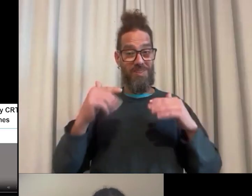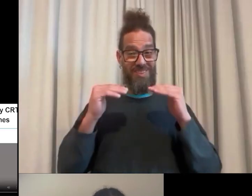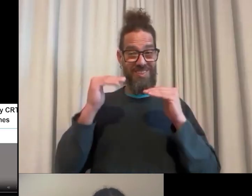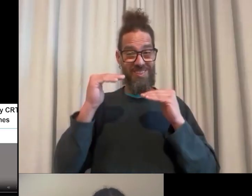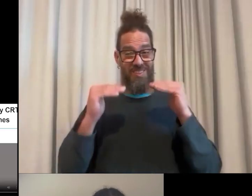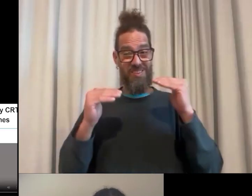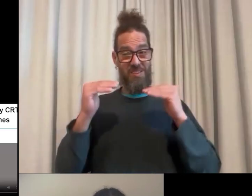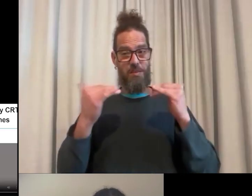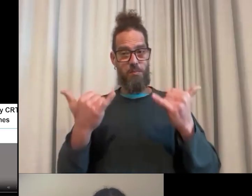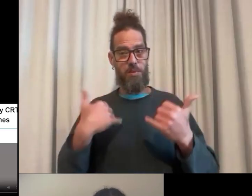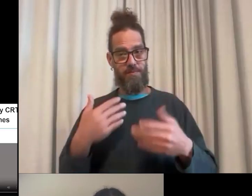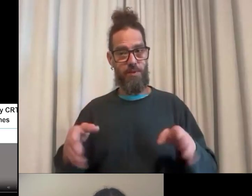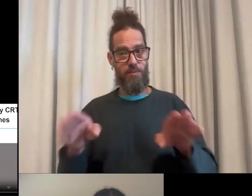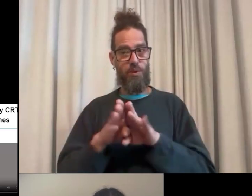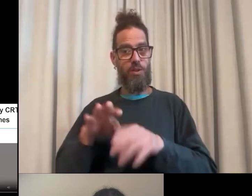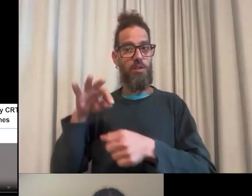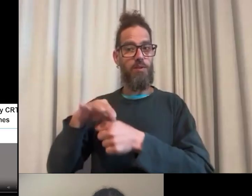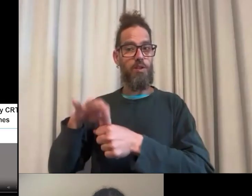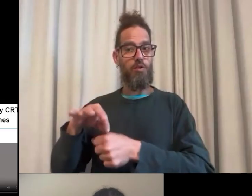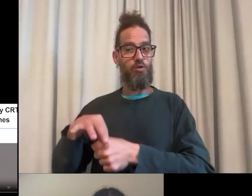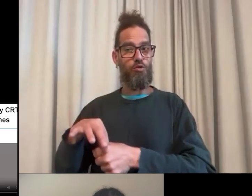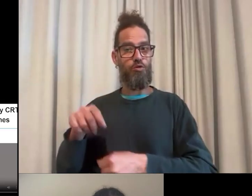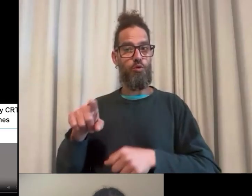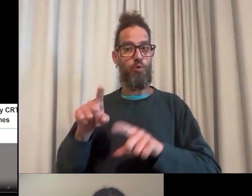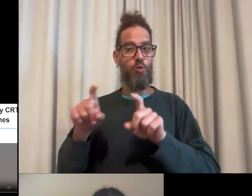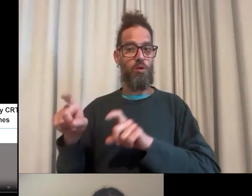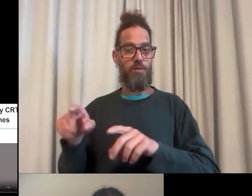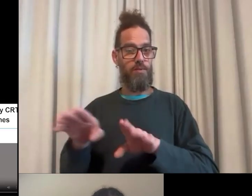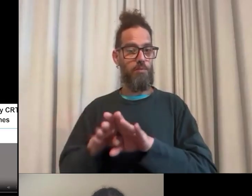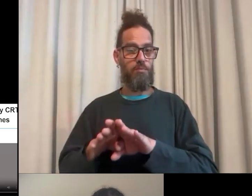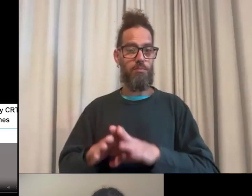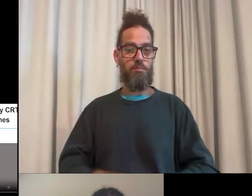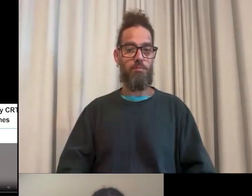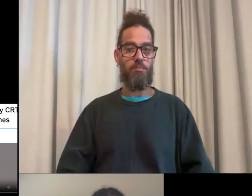Well, it's really close. And I'm closing the ballots now.